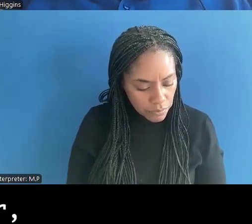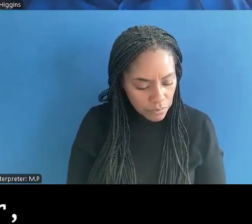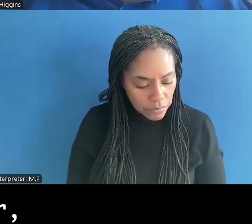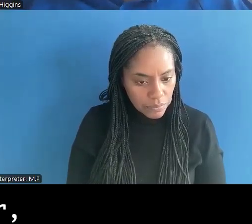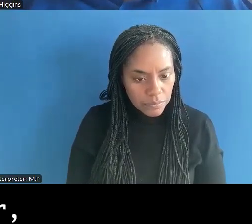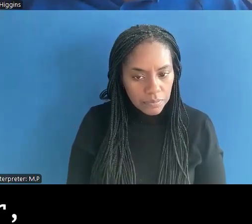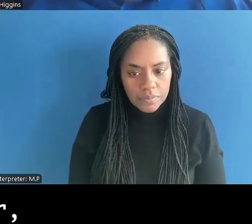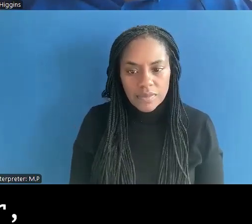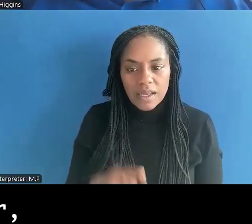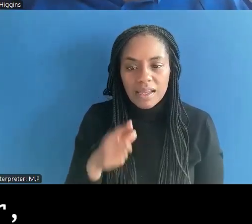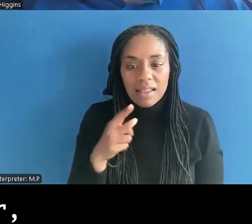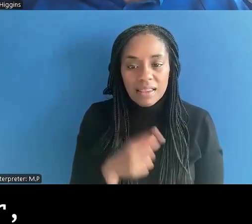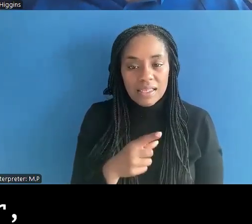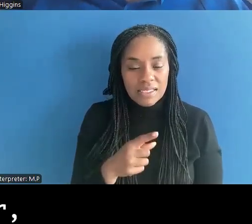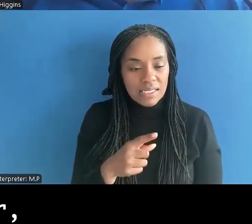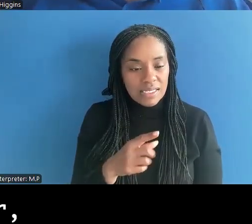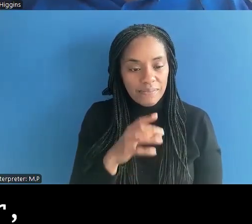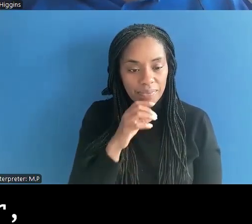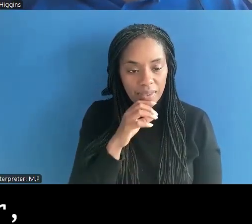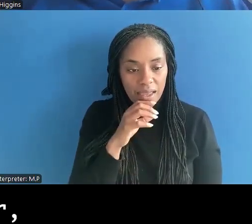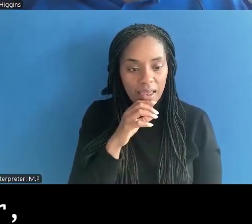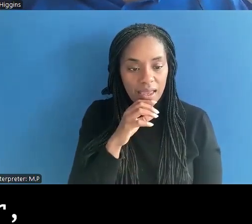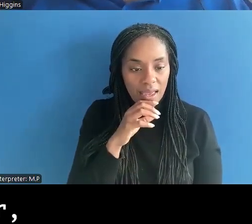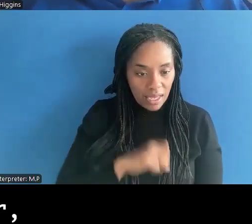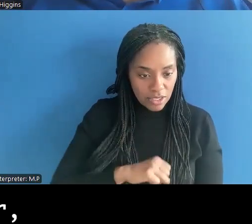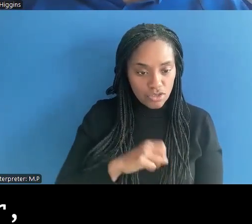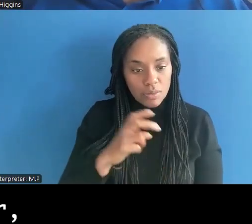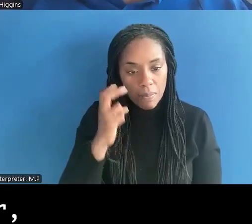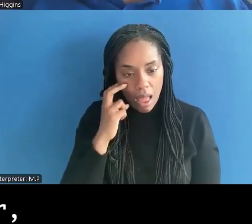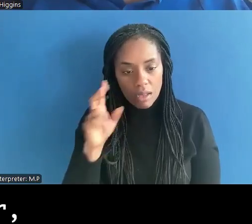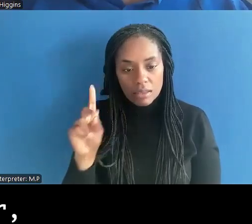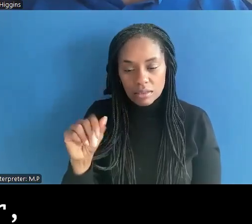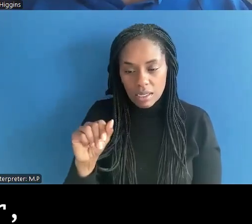So what this program is for, is for people who have a bit higher income